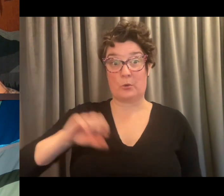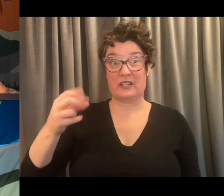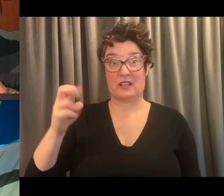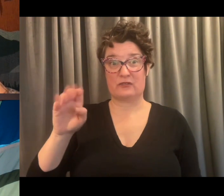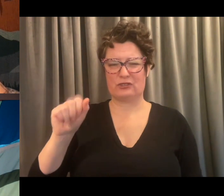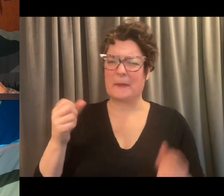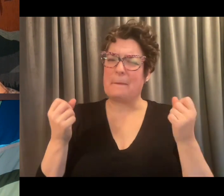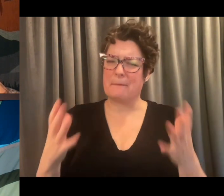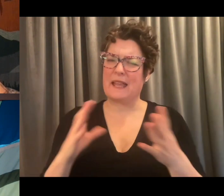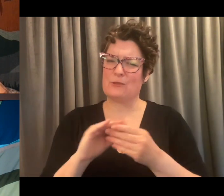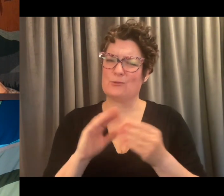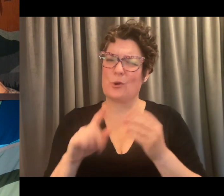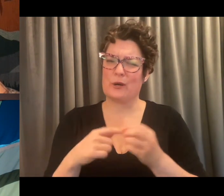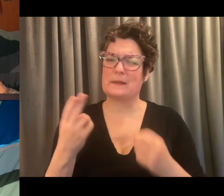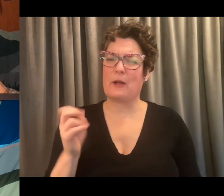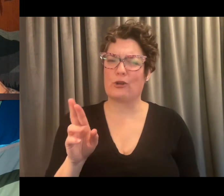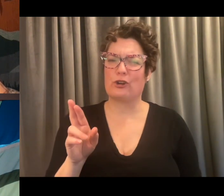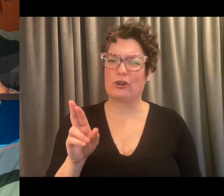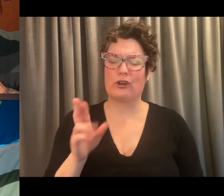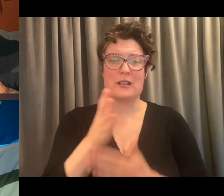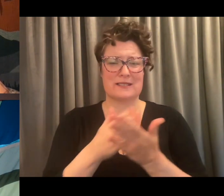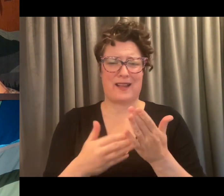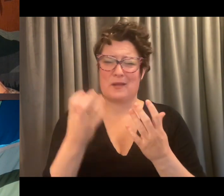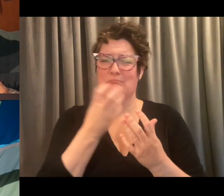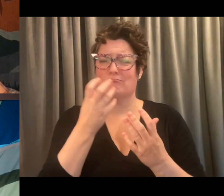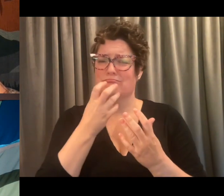some of them are very influenced by patriarchy and are very sexist.